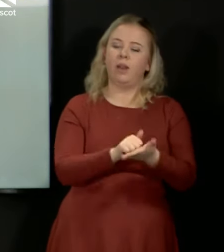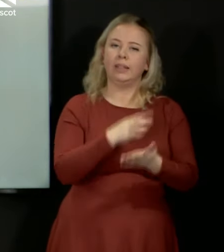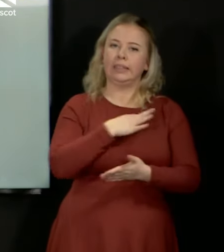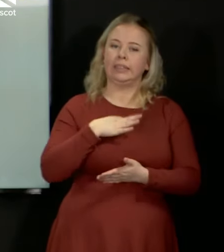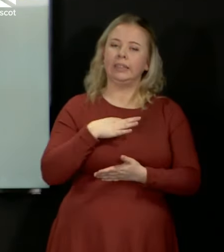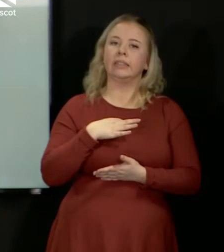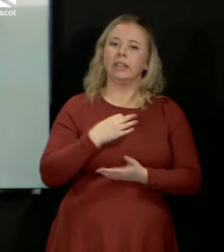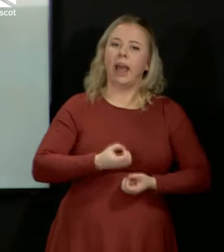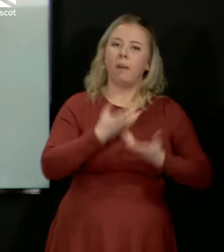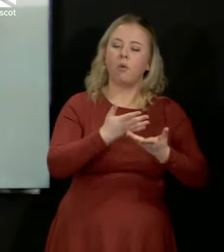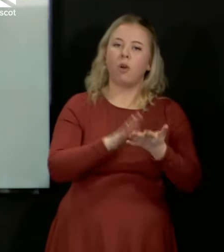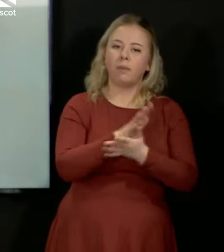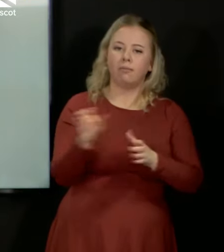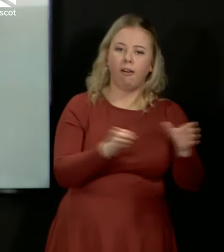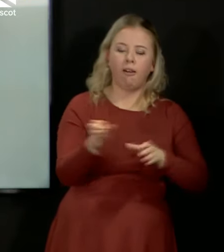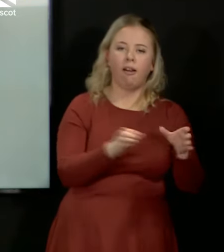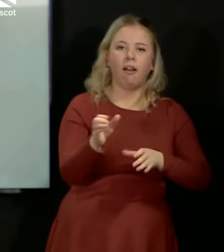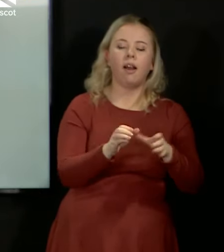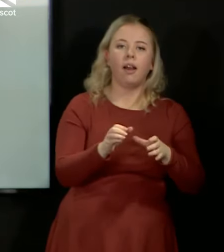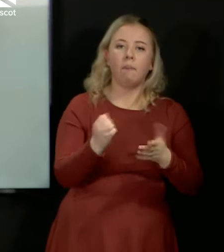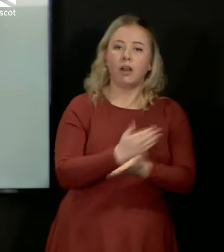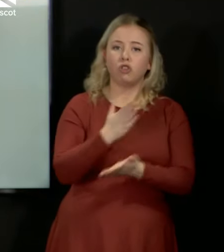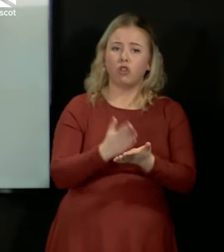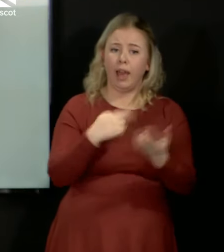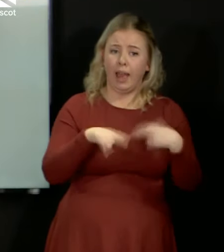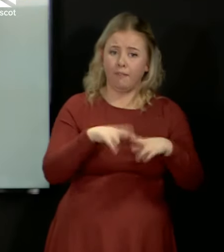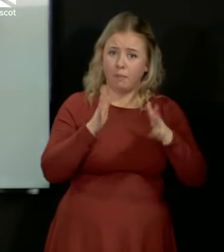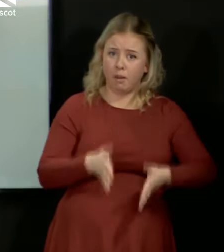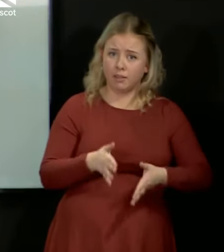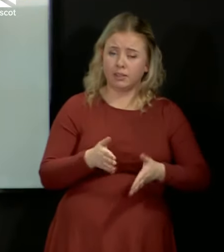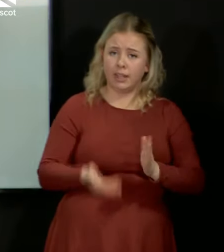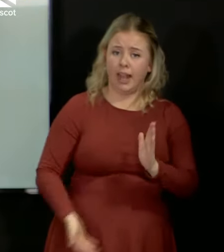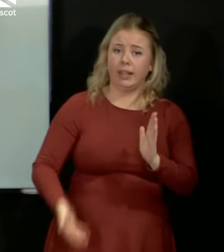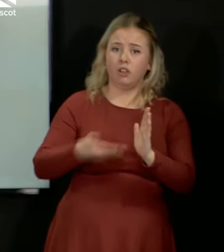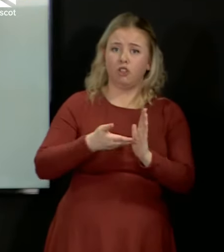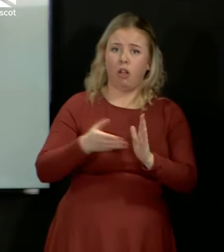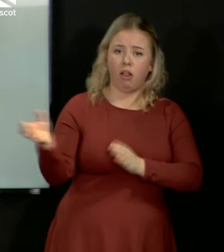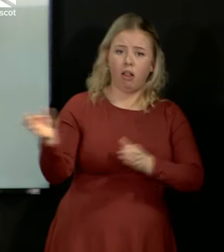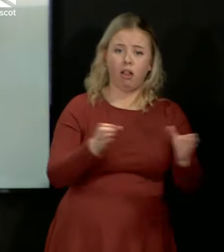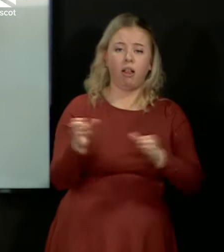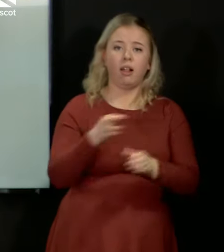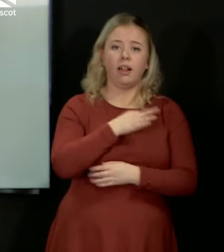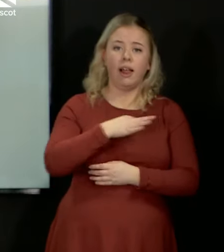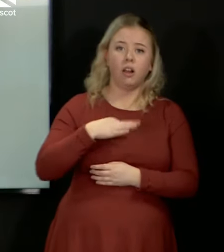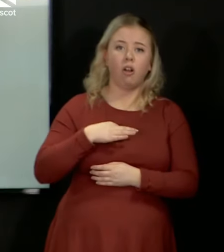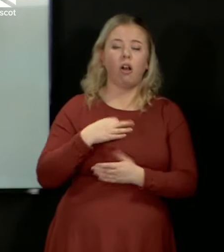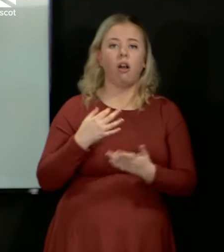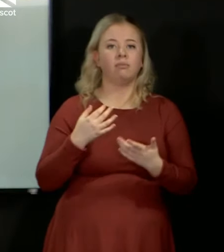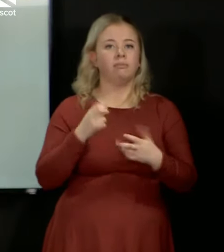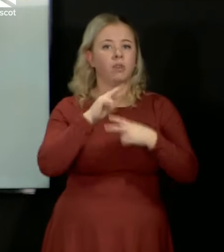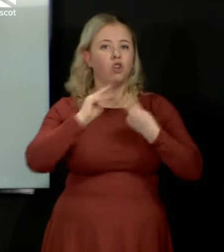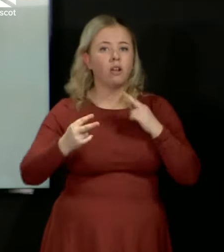To make sure that where that requires additional clinical input from nursing staff or from